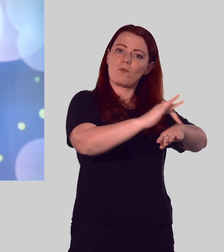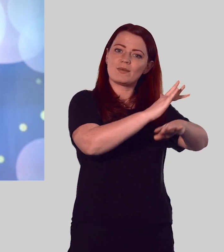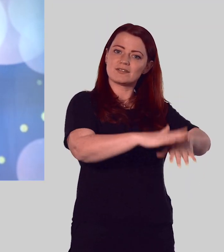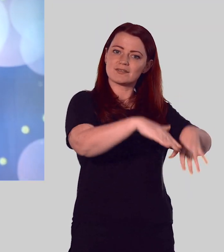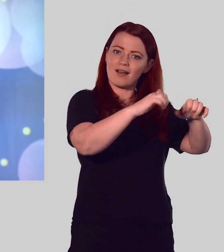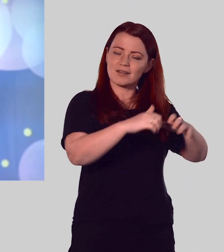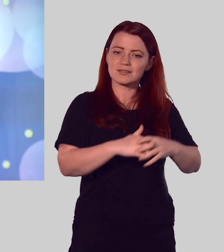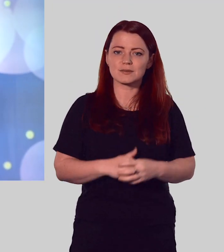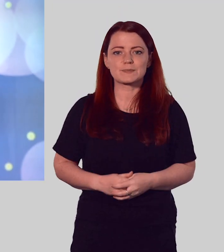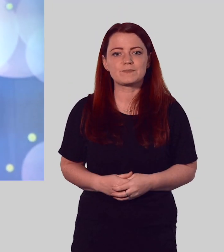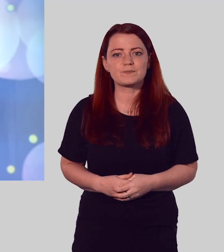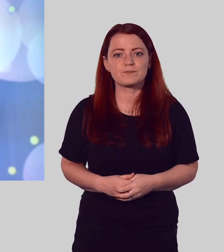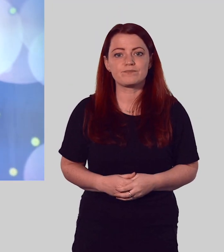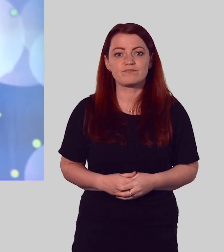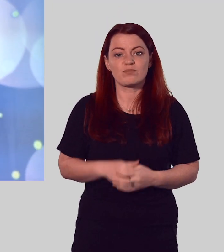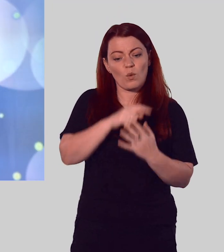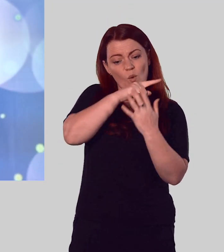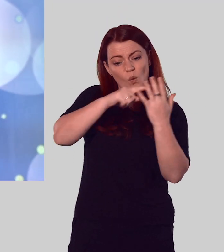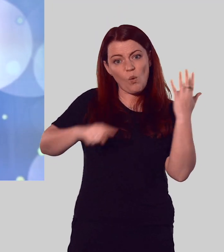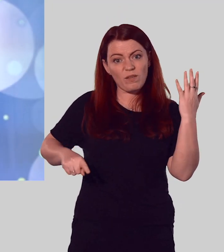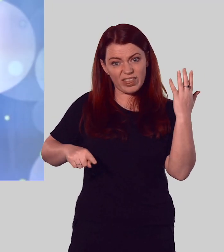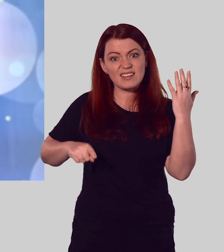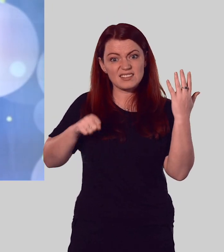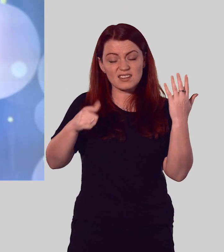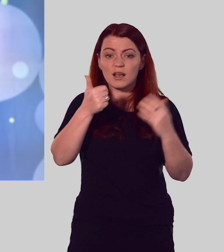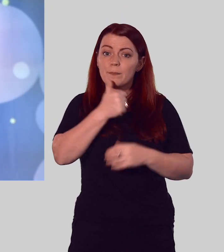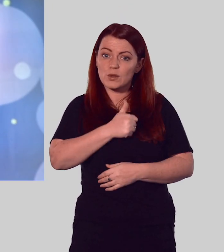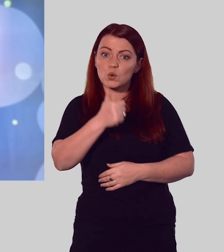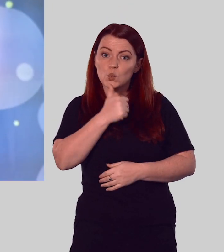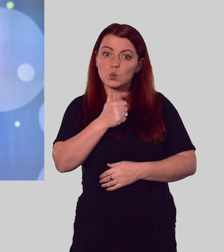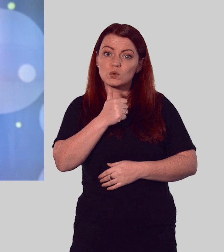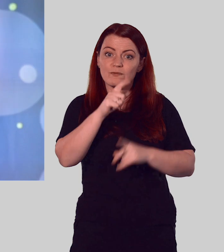All of these distribution platforms can be used for digital performance